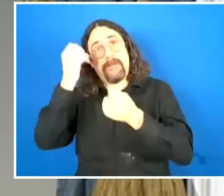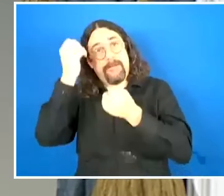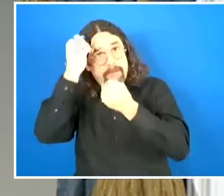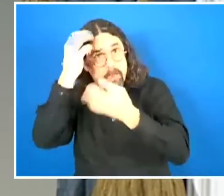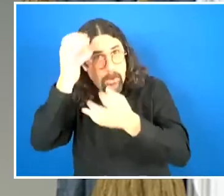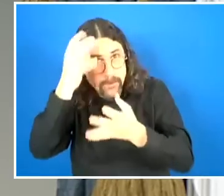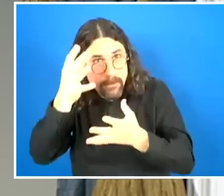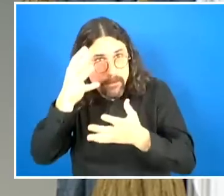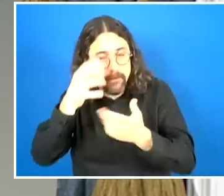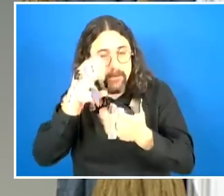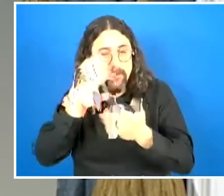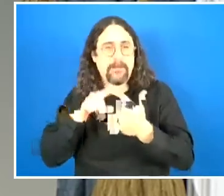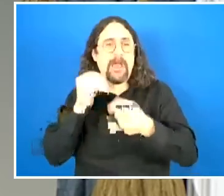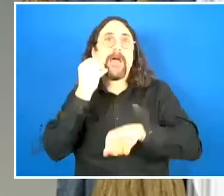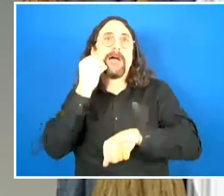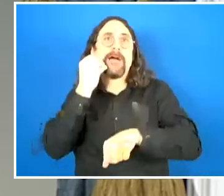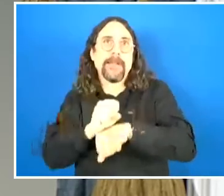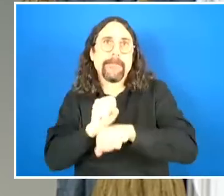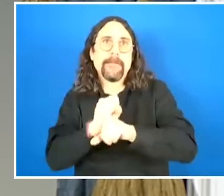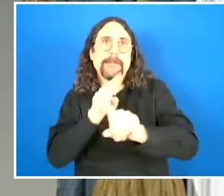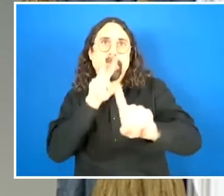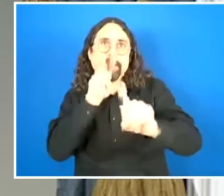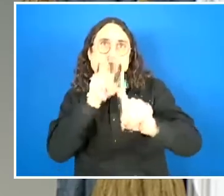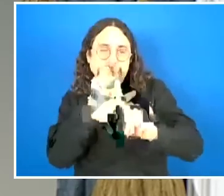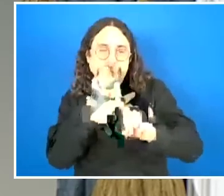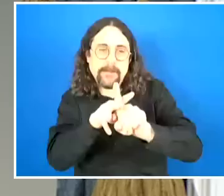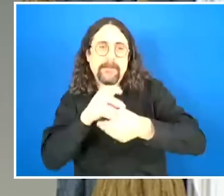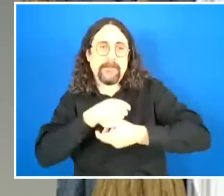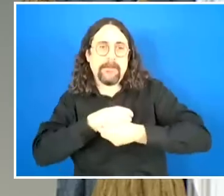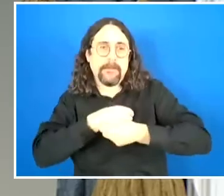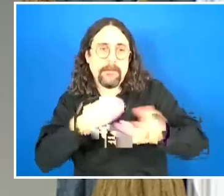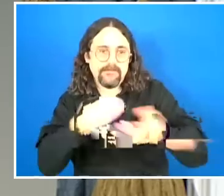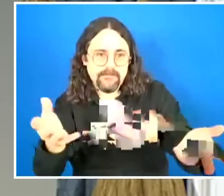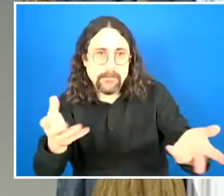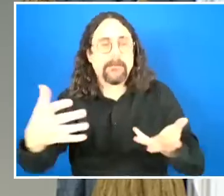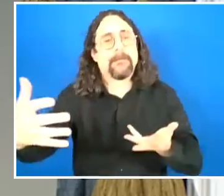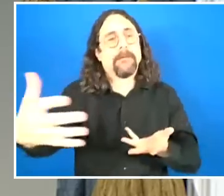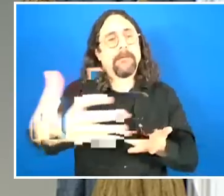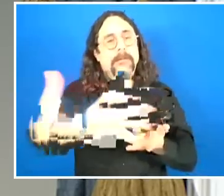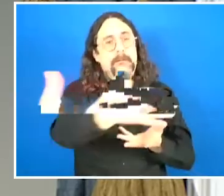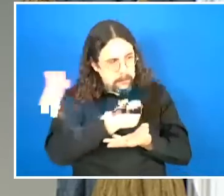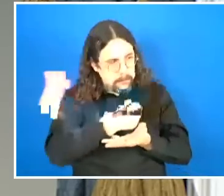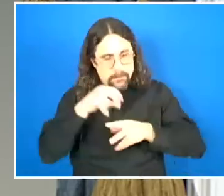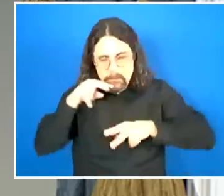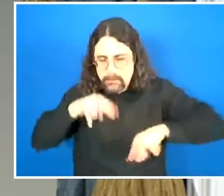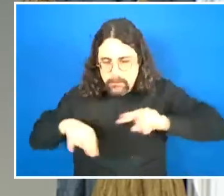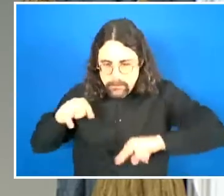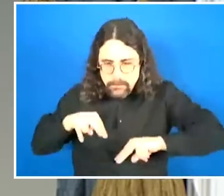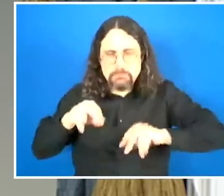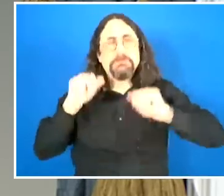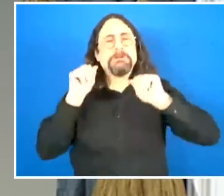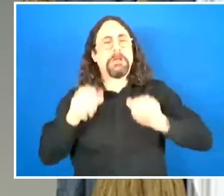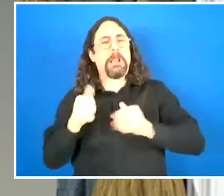CONTINUE TO PROVIDE GUIDANCE TO SCHOOLS IMMEDIATELY AN D IF YOU'RE A